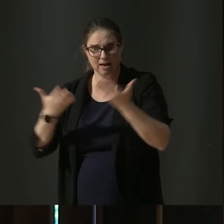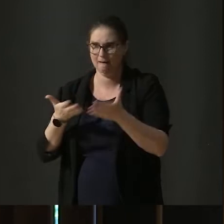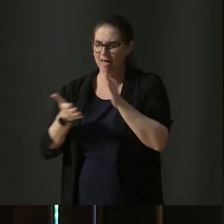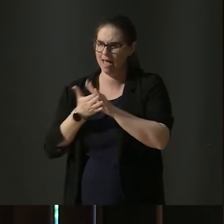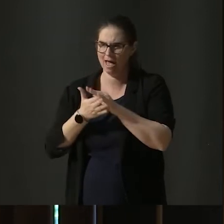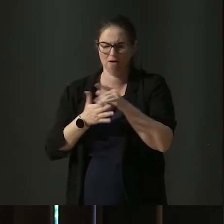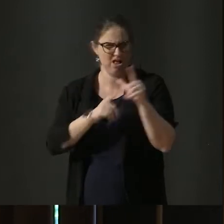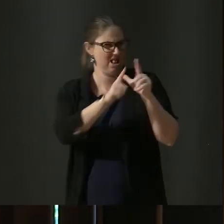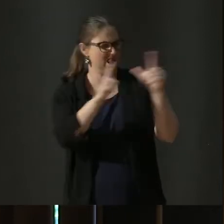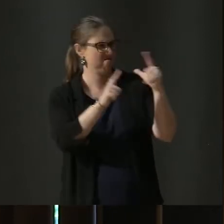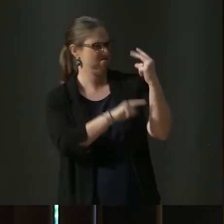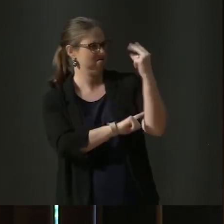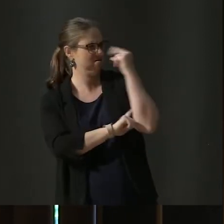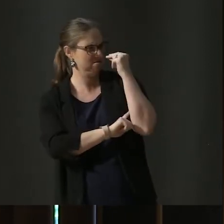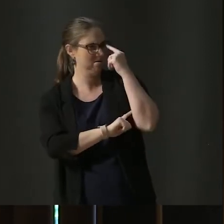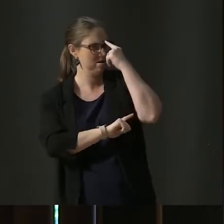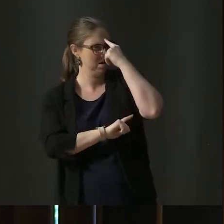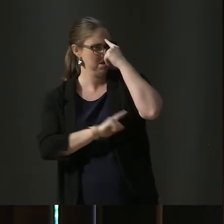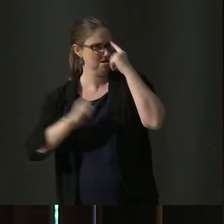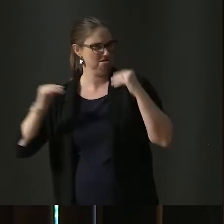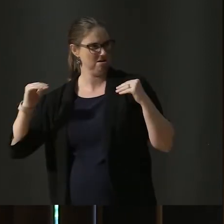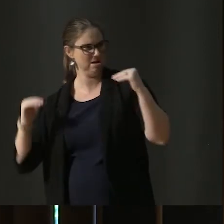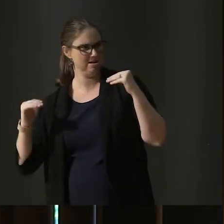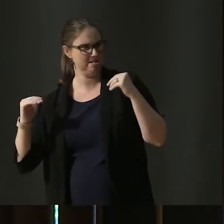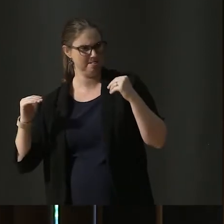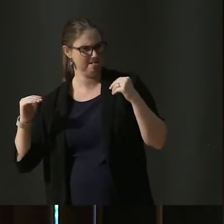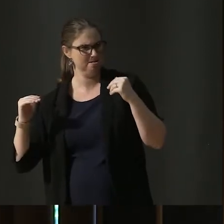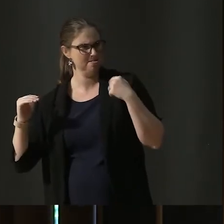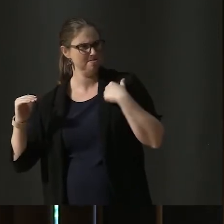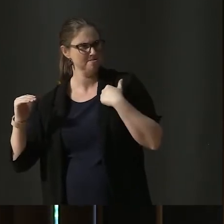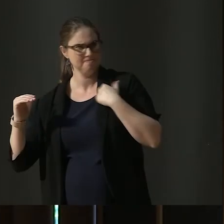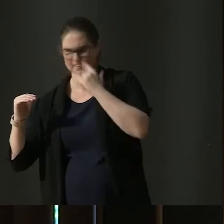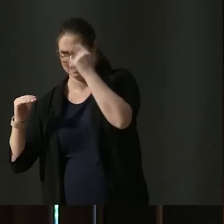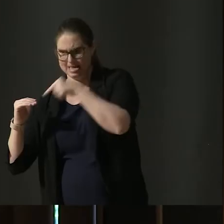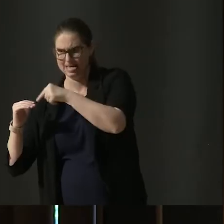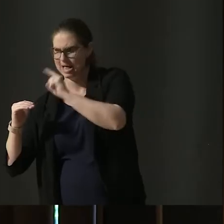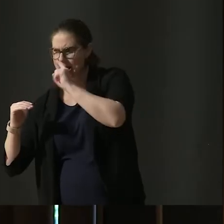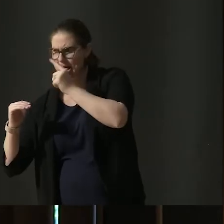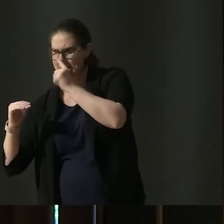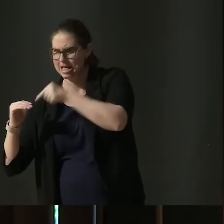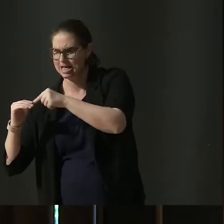and thinking at the moment is down so child's not able to process language rationally.